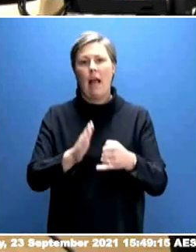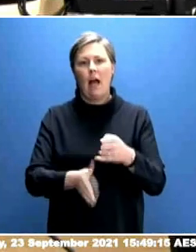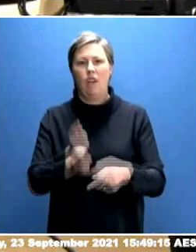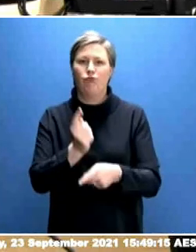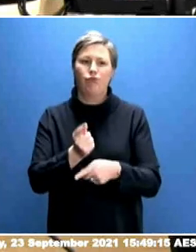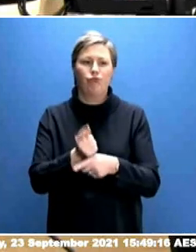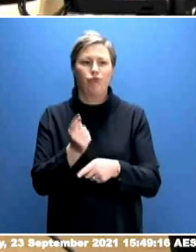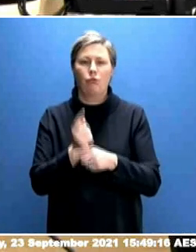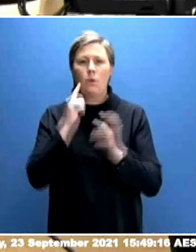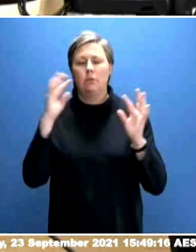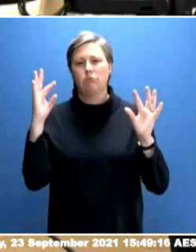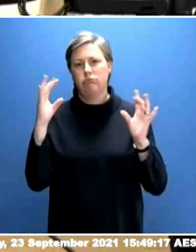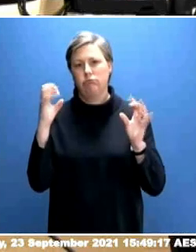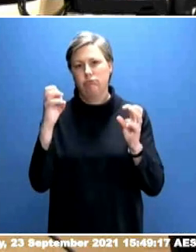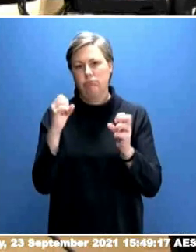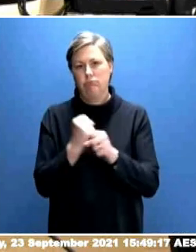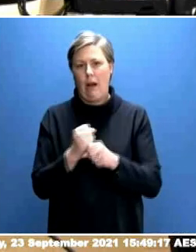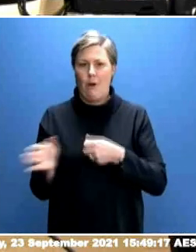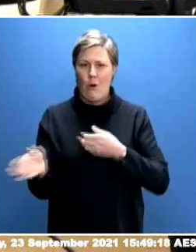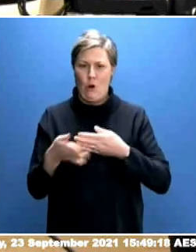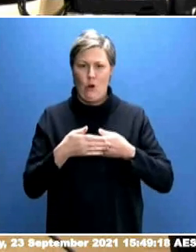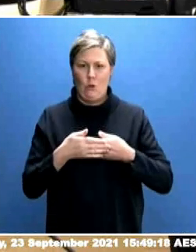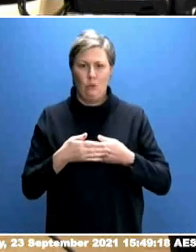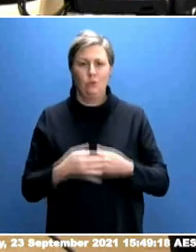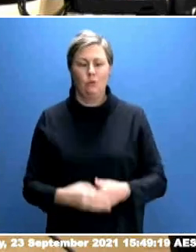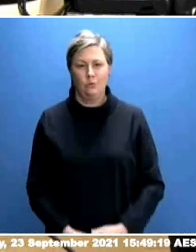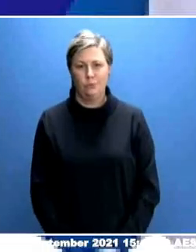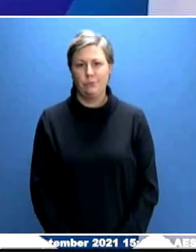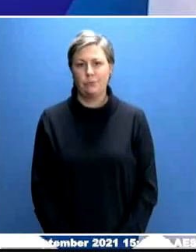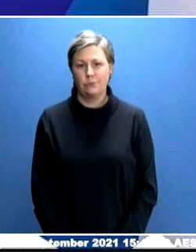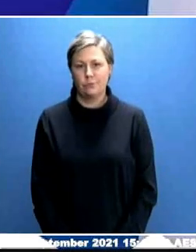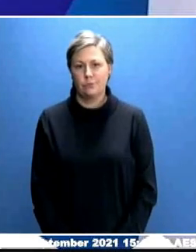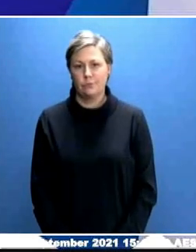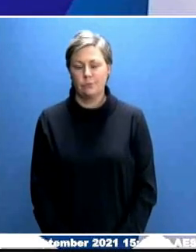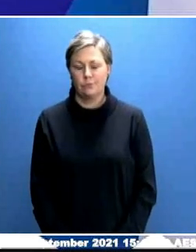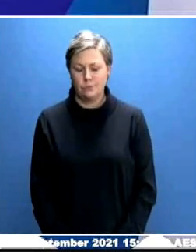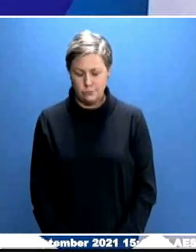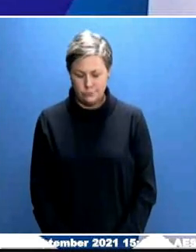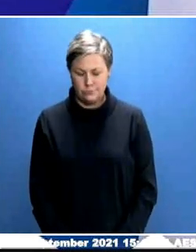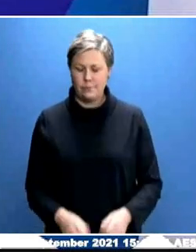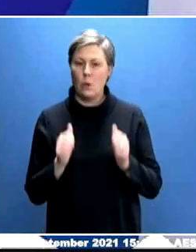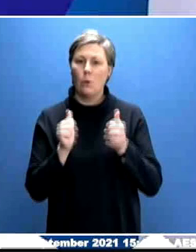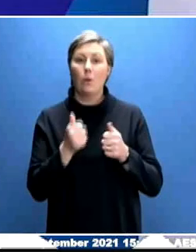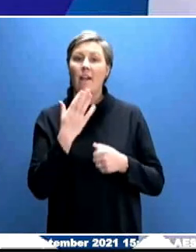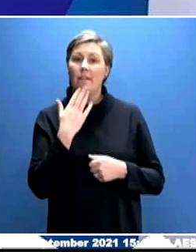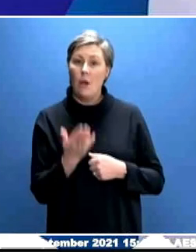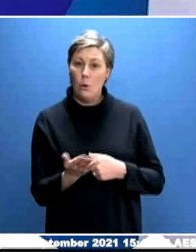of this week's hearing by yourself. Good. Very good. Thank you very much, Mr Crowley.